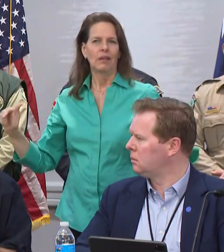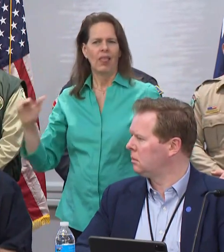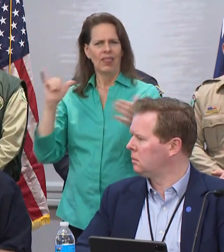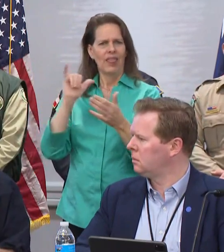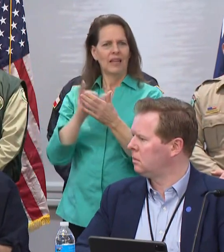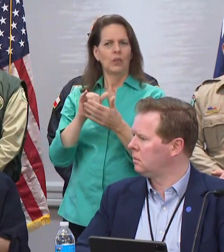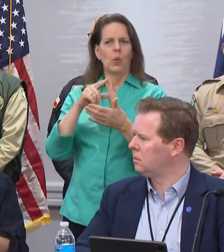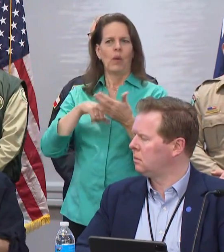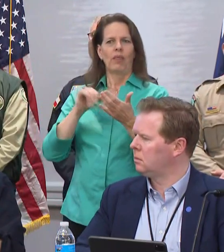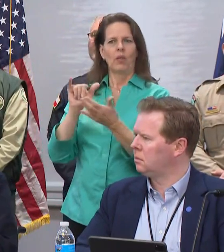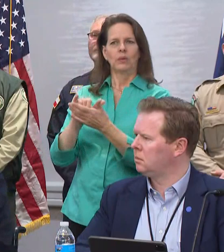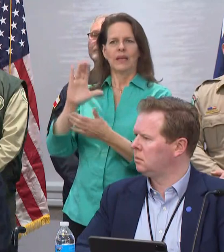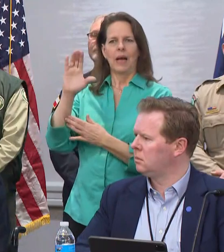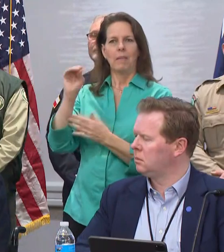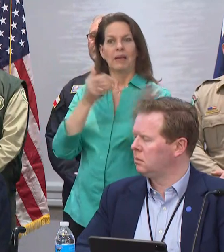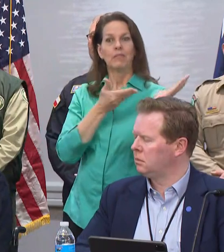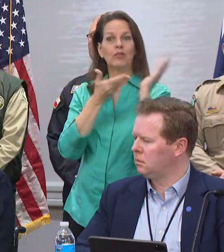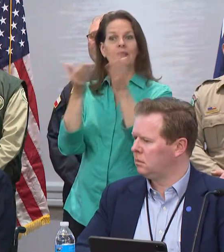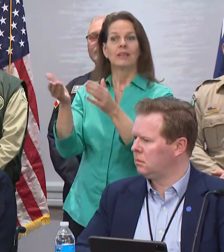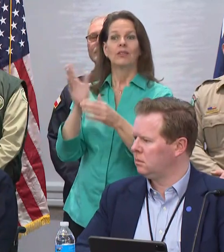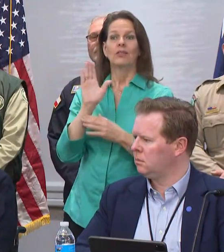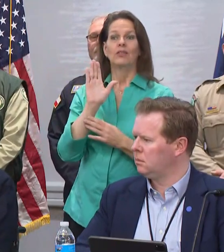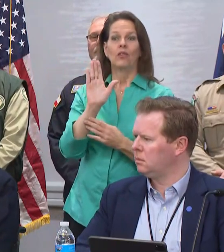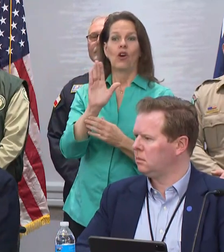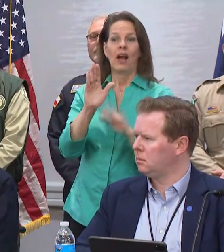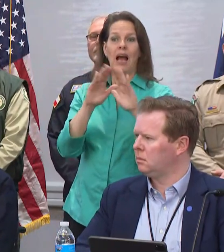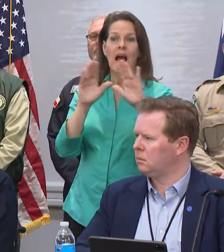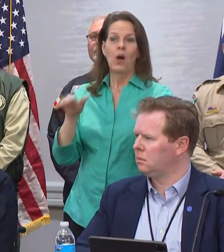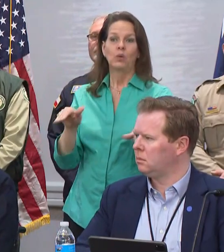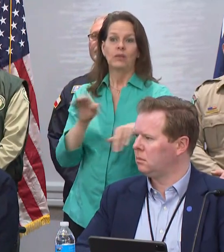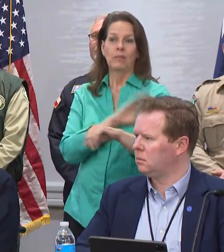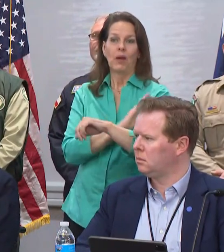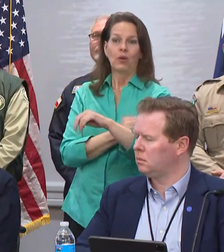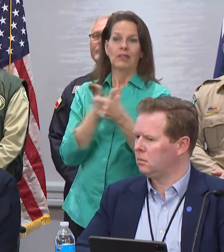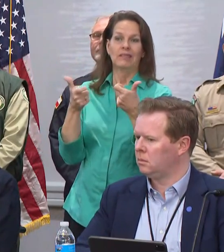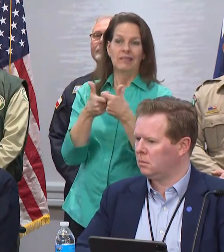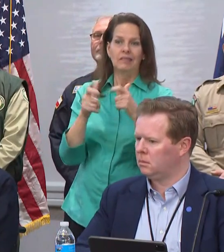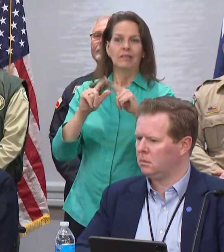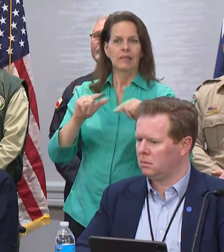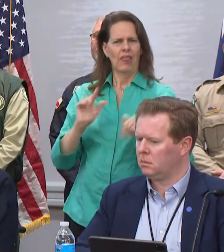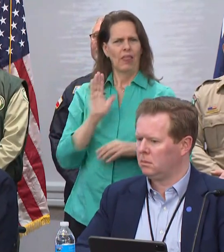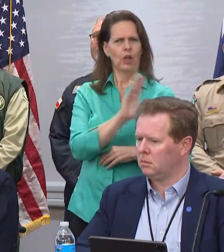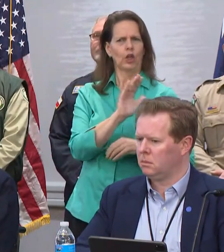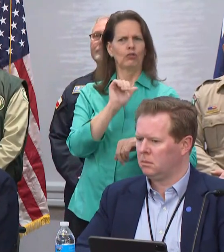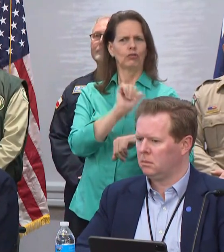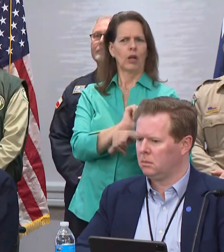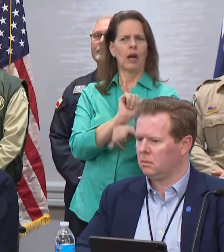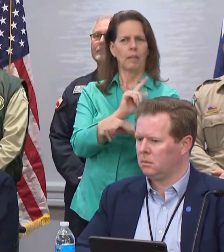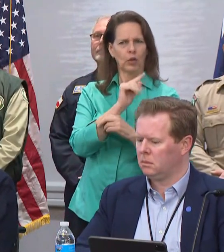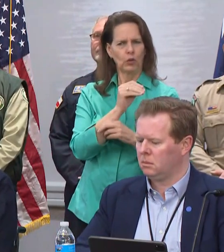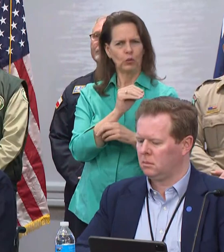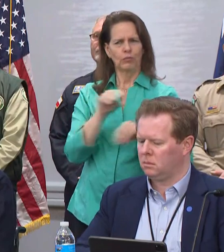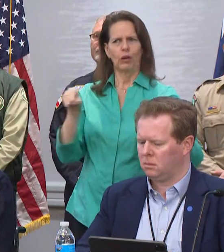Transmission companies that deliver power to your house. It's their job to make sure that they get those power lines back up and running again.